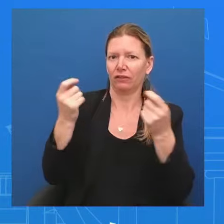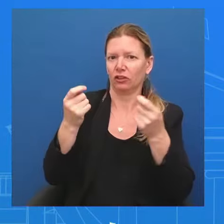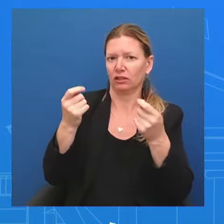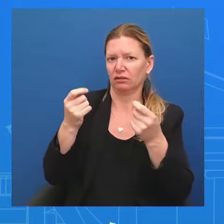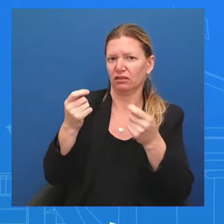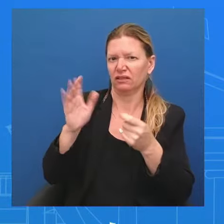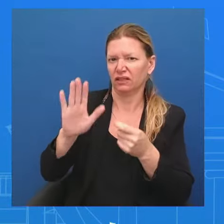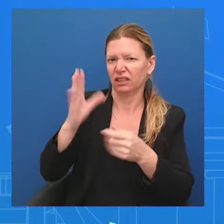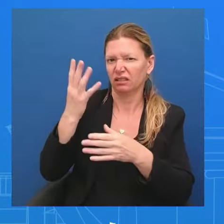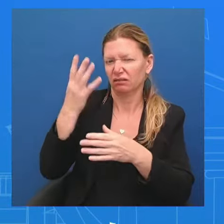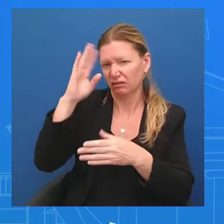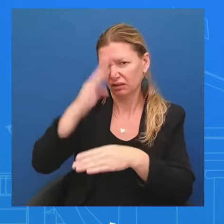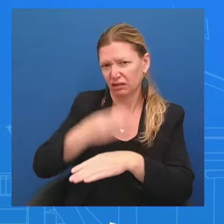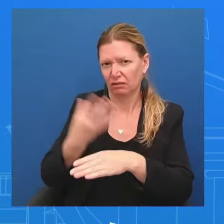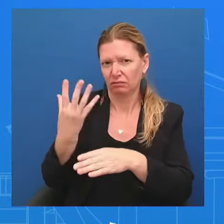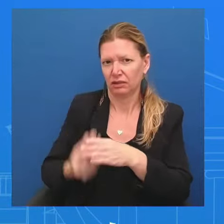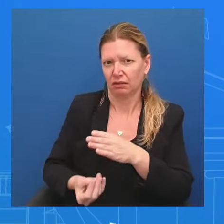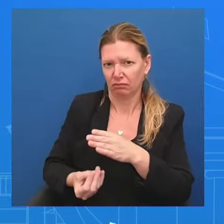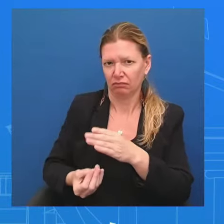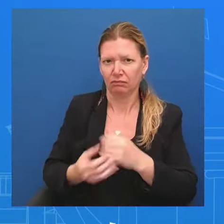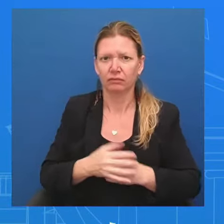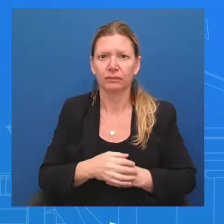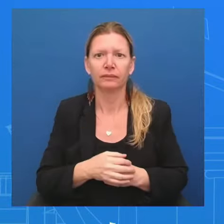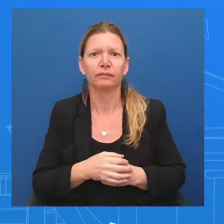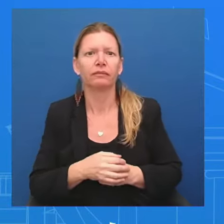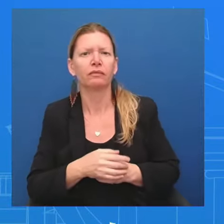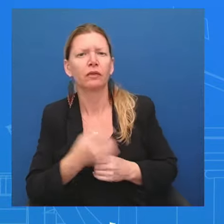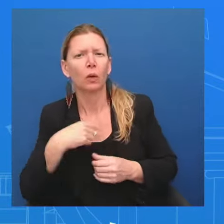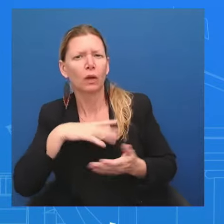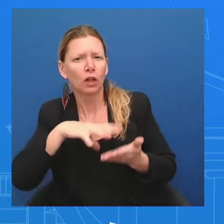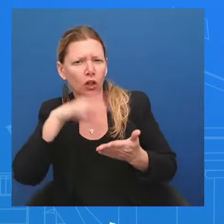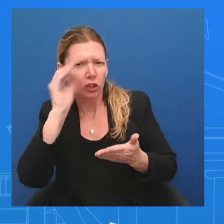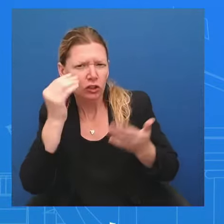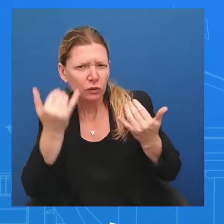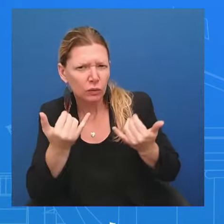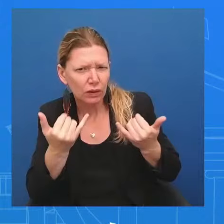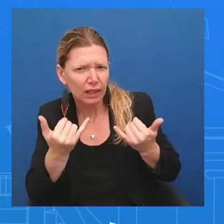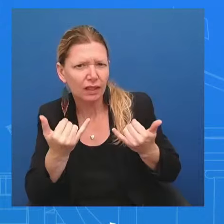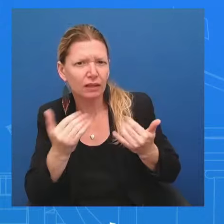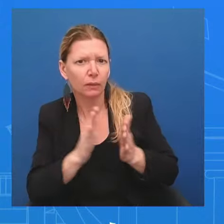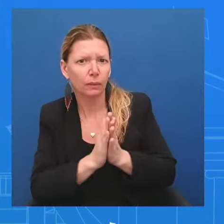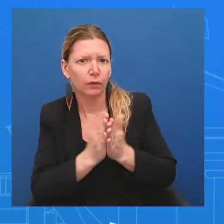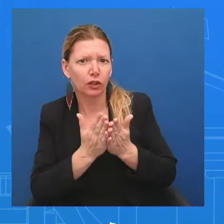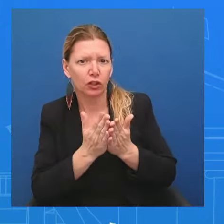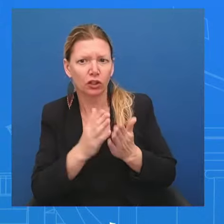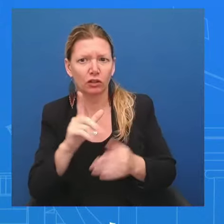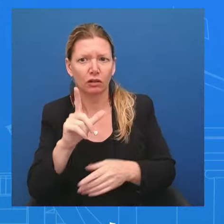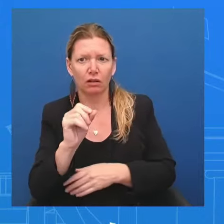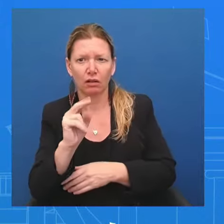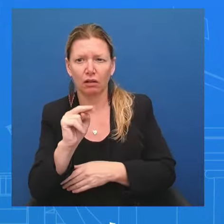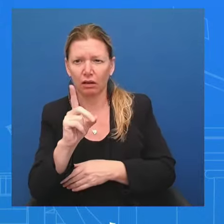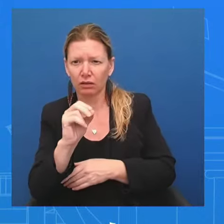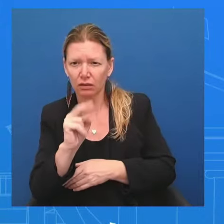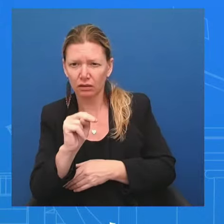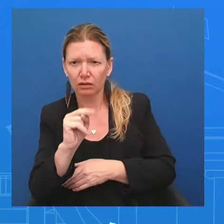coming out this summer by Lunden Roberts. According to the press release, the book is about protecting the long unacknowledged grandchild